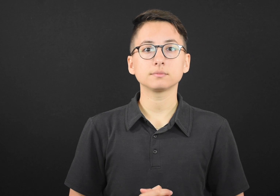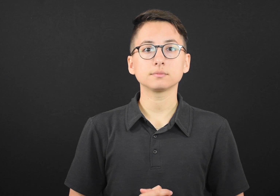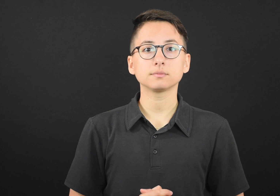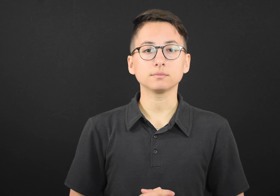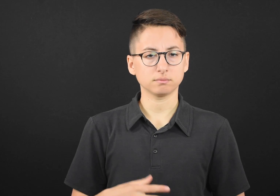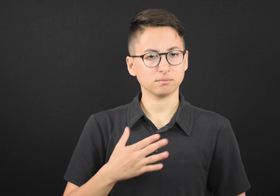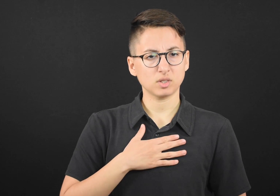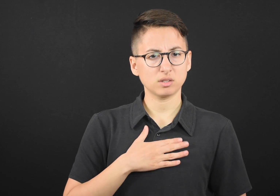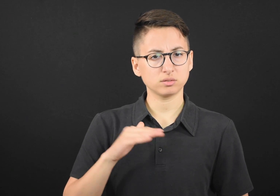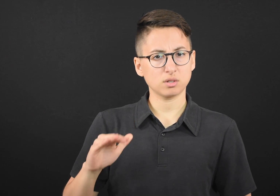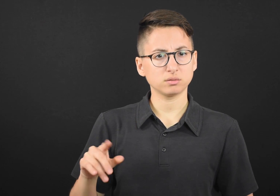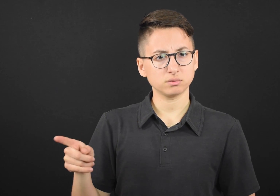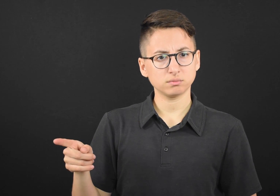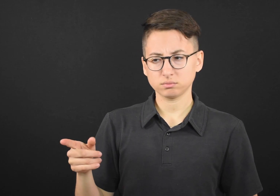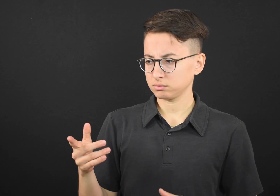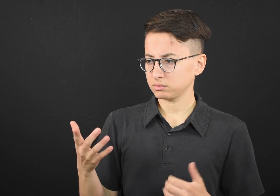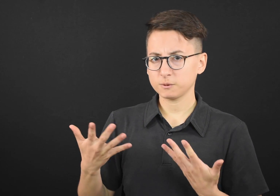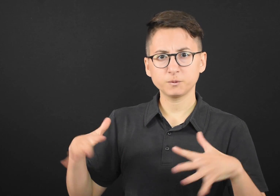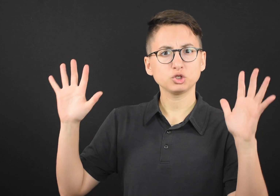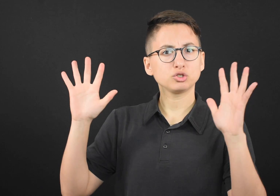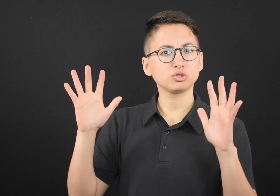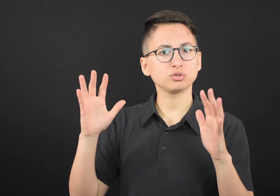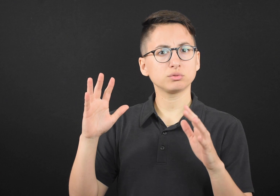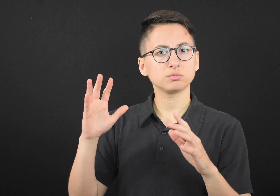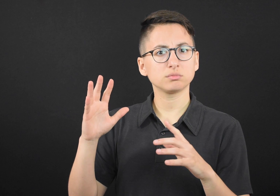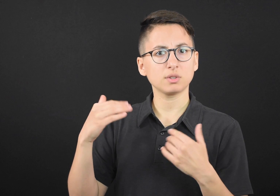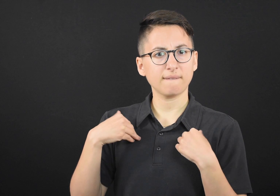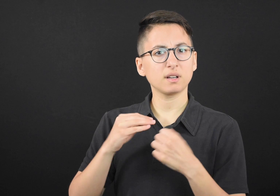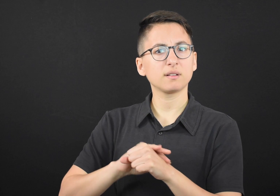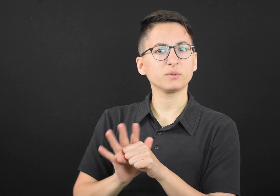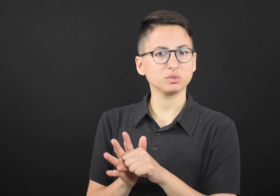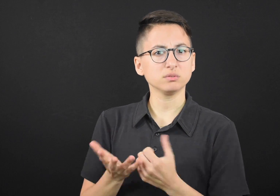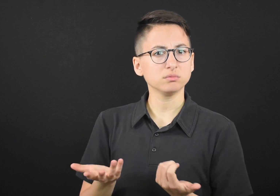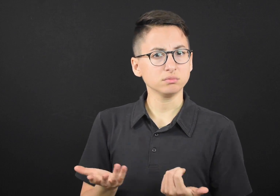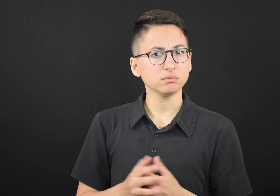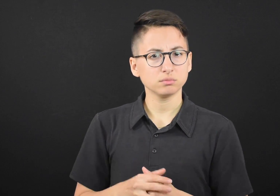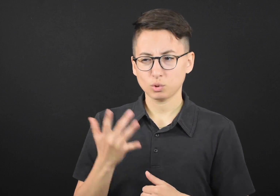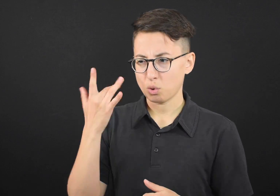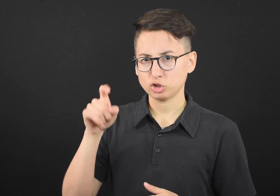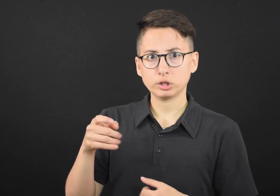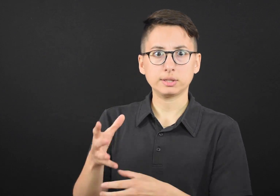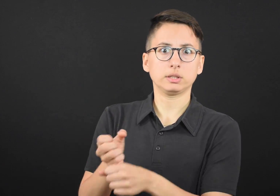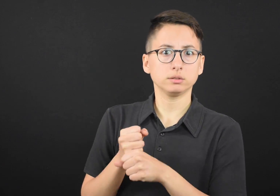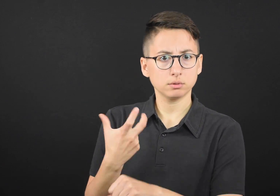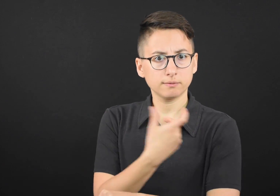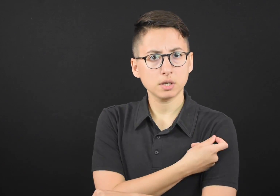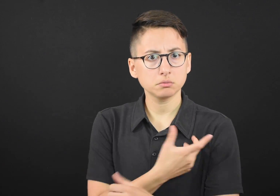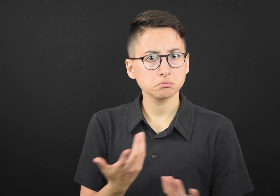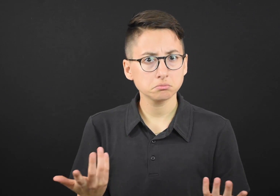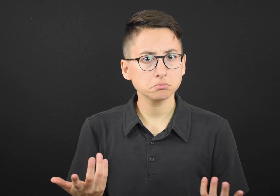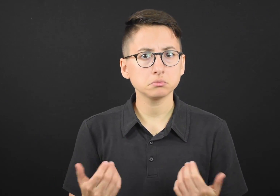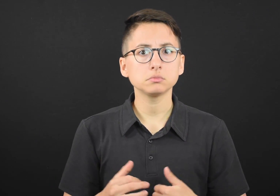My child already had COVID-19. Why should they get the vaccine?